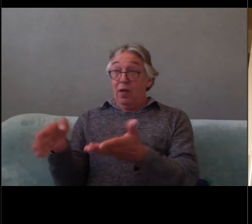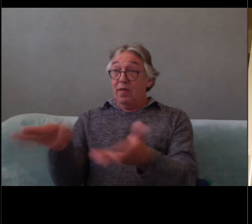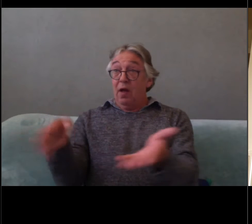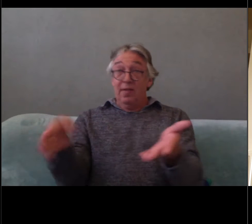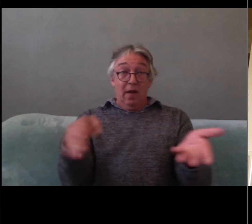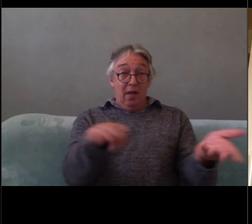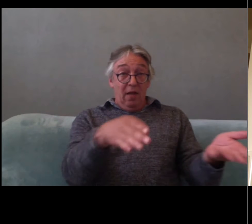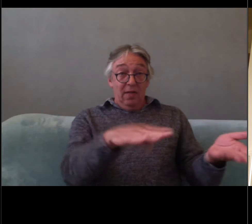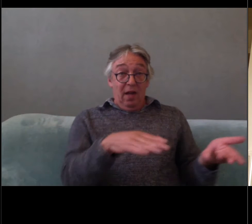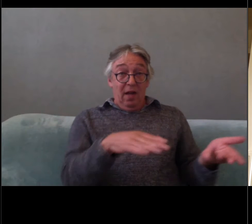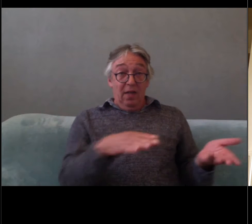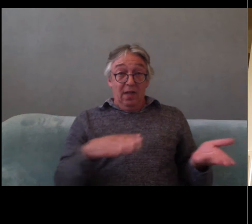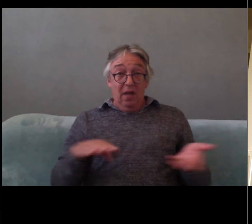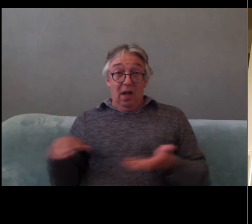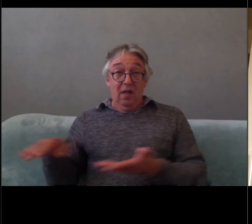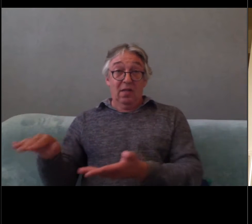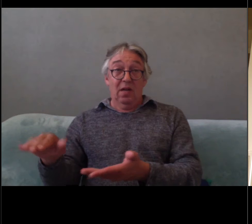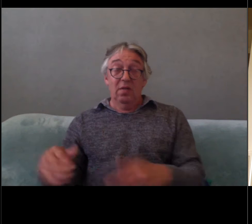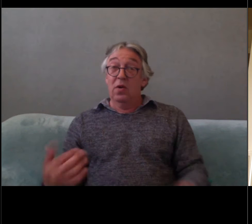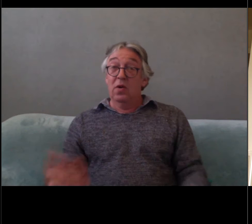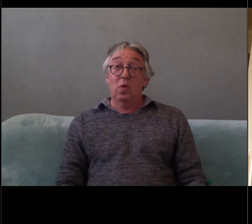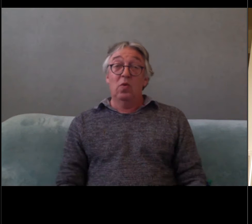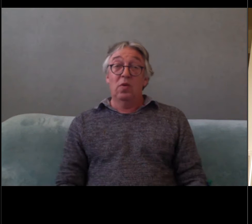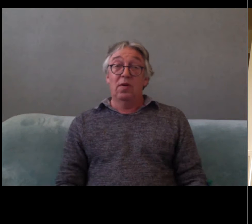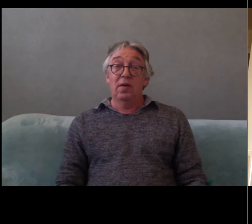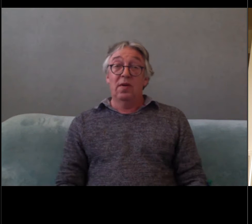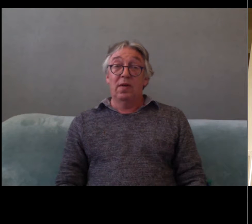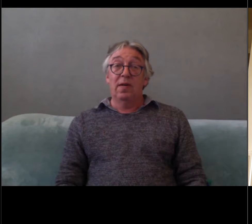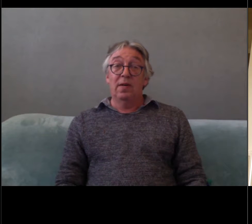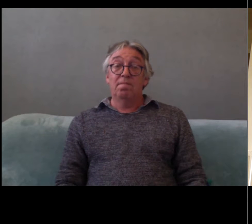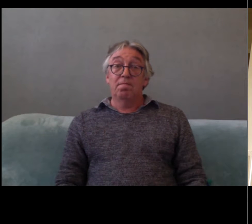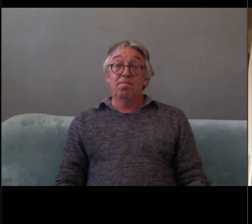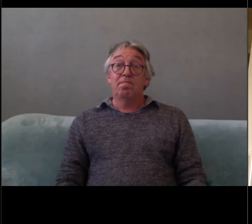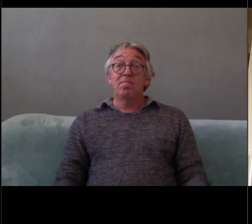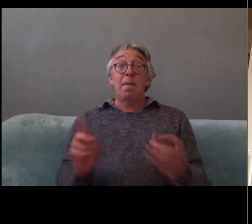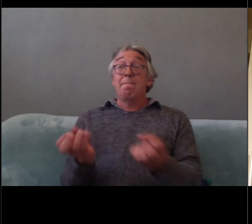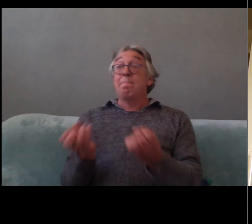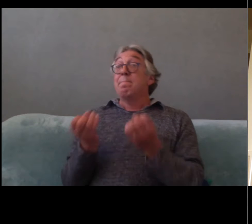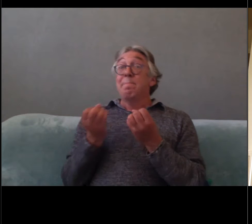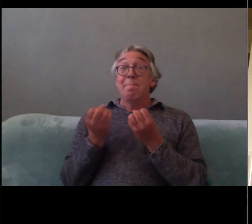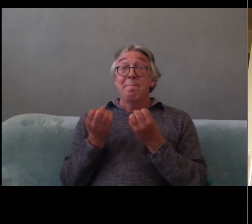And that the great number of the people that have died